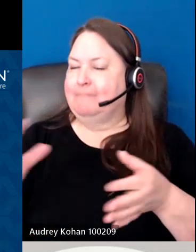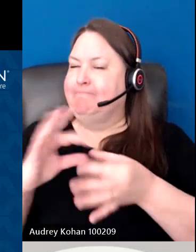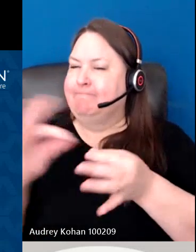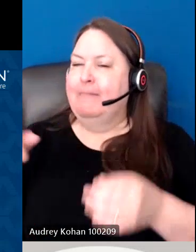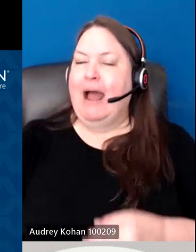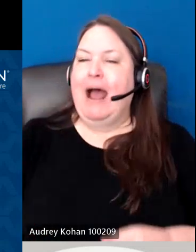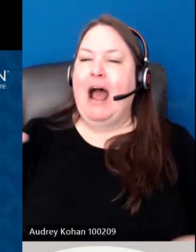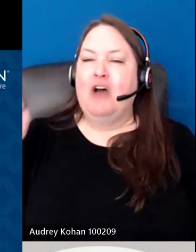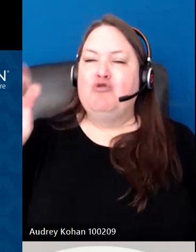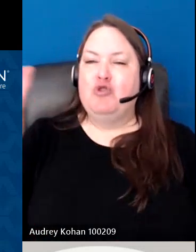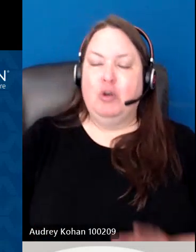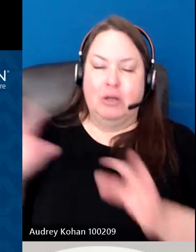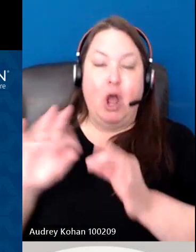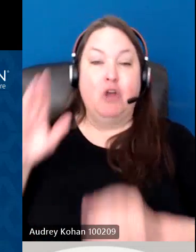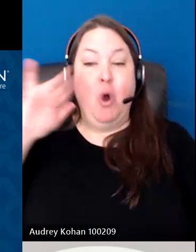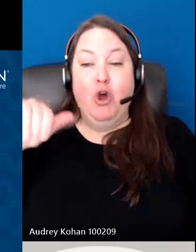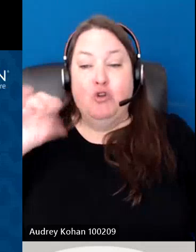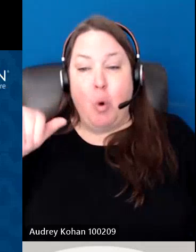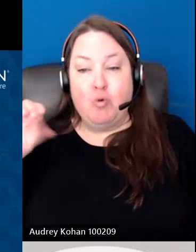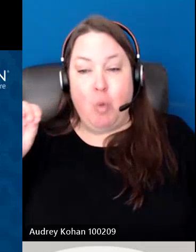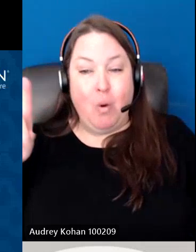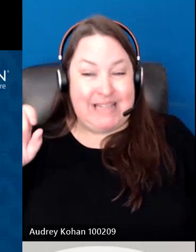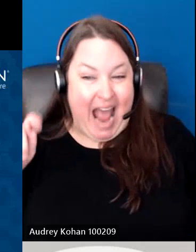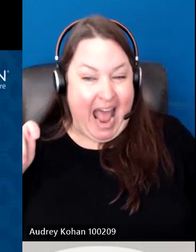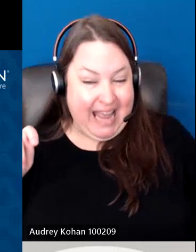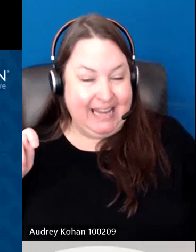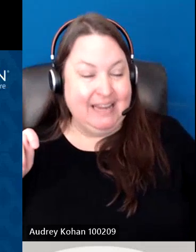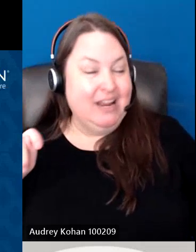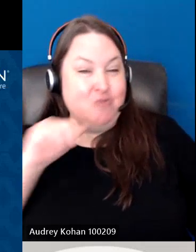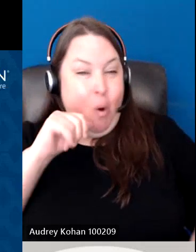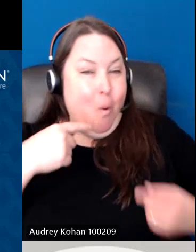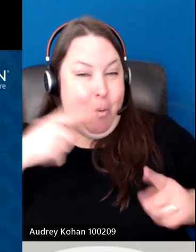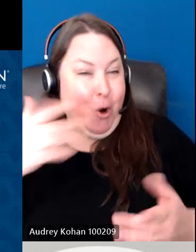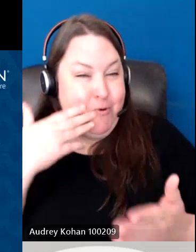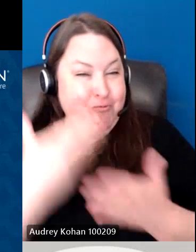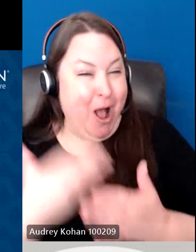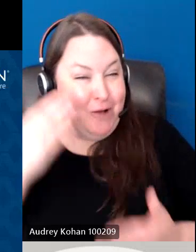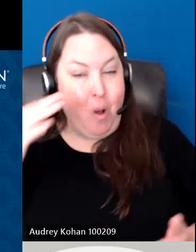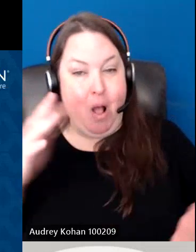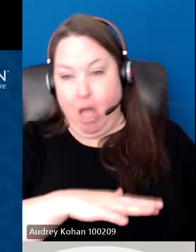effect and you all know that a yo-yo diet does not work very well we often see this yo-yo effect with